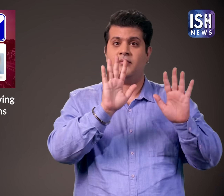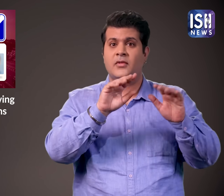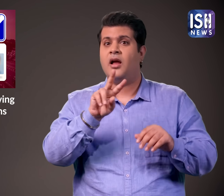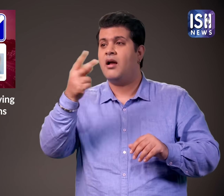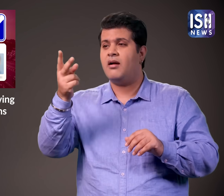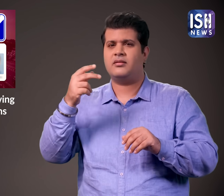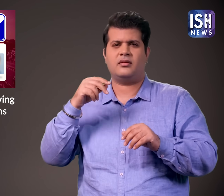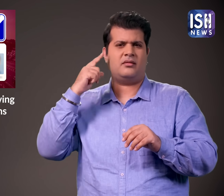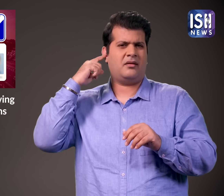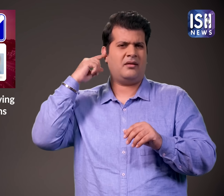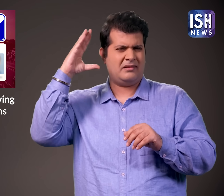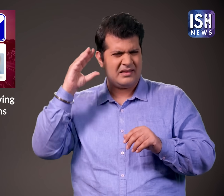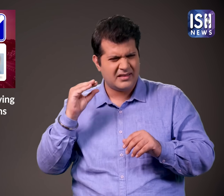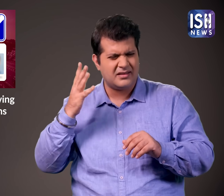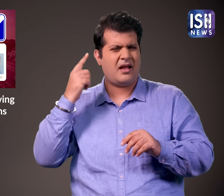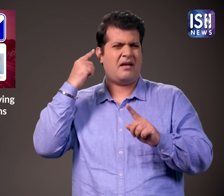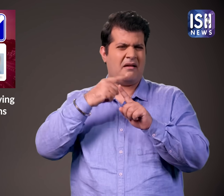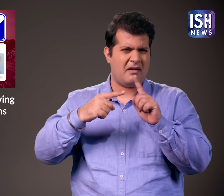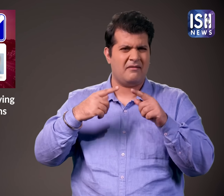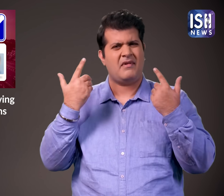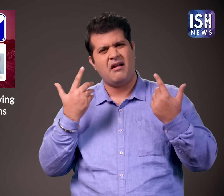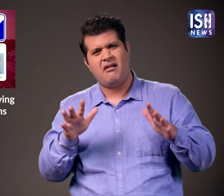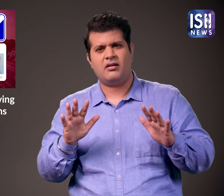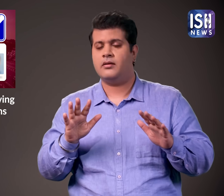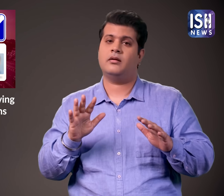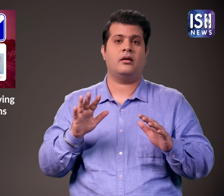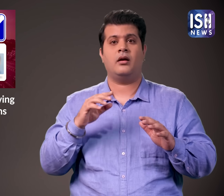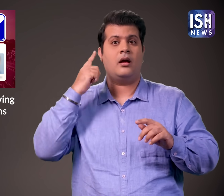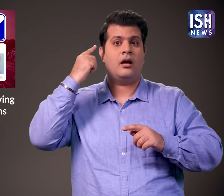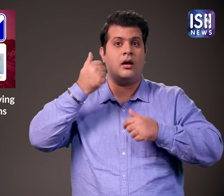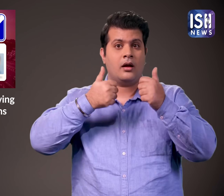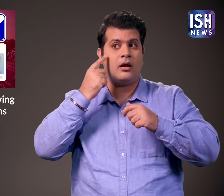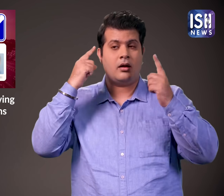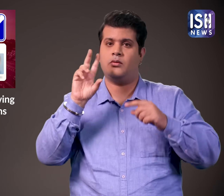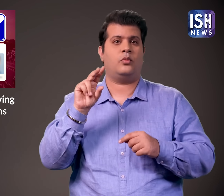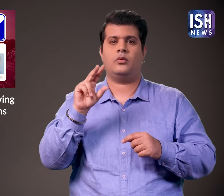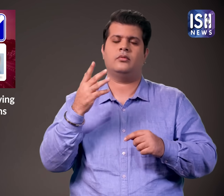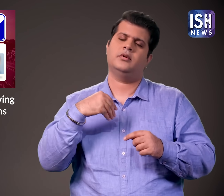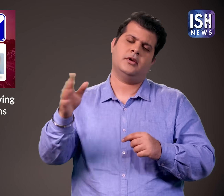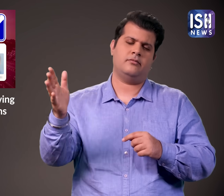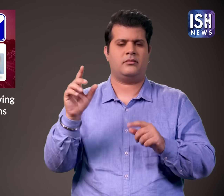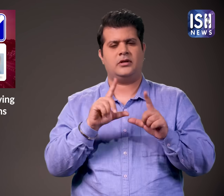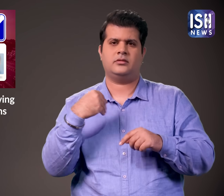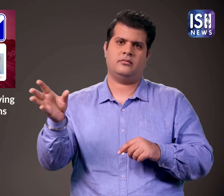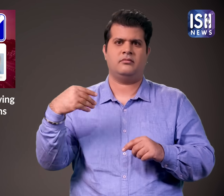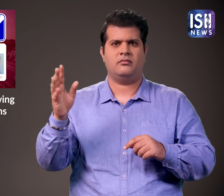People with less than 100% hearing impairment are given driving licenses without any hearing testing.